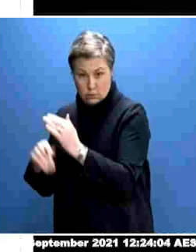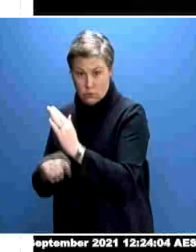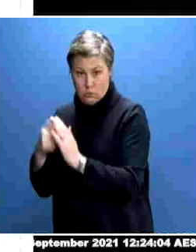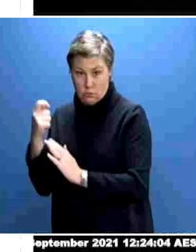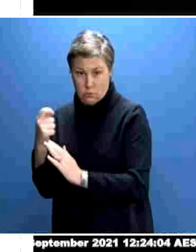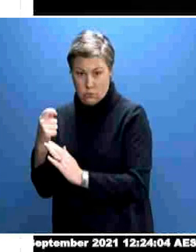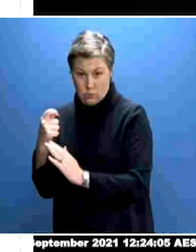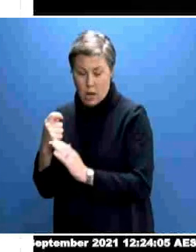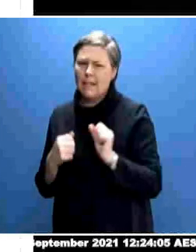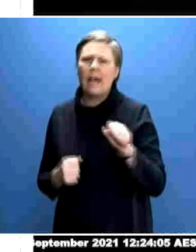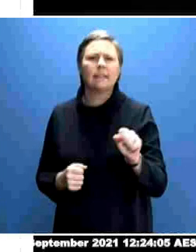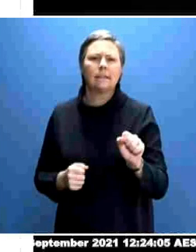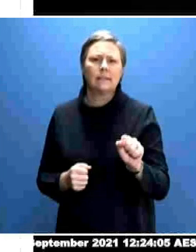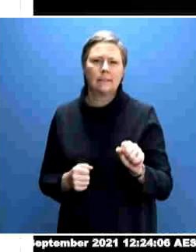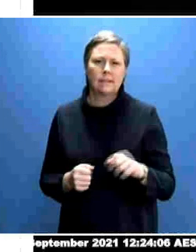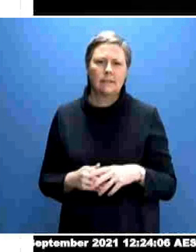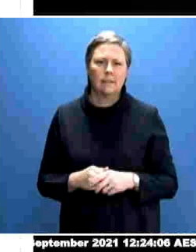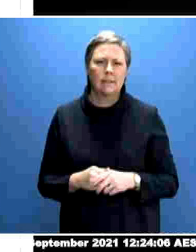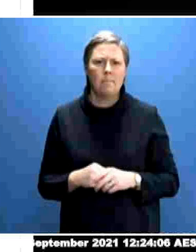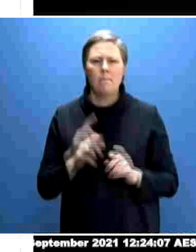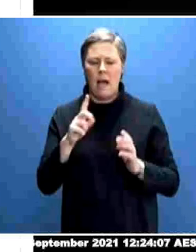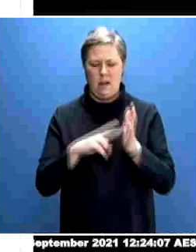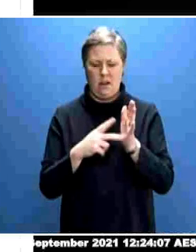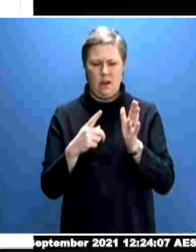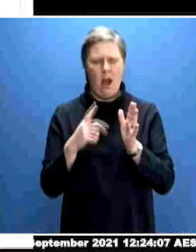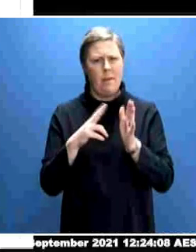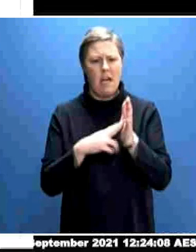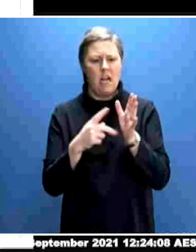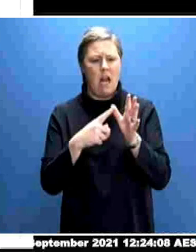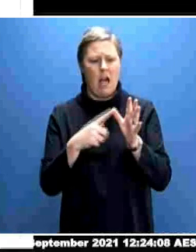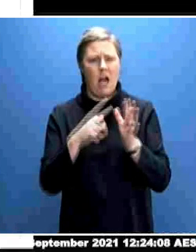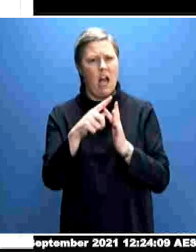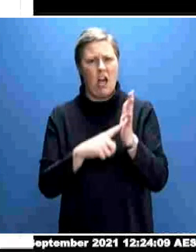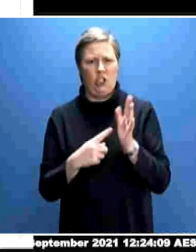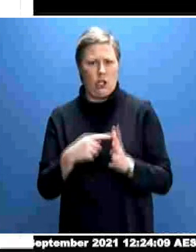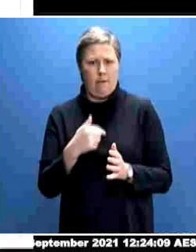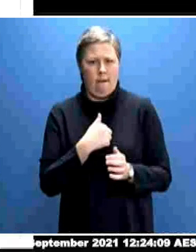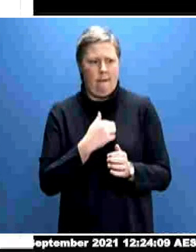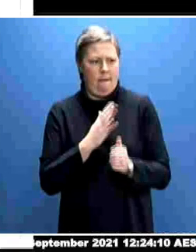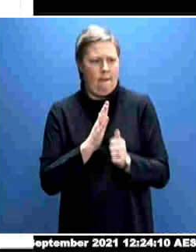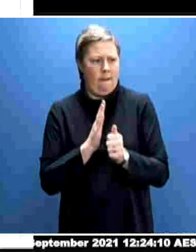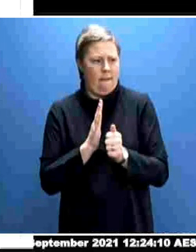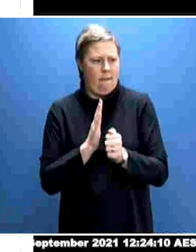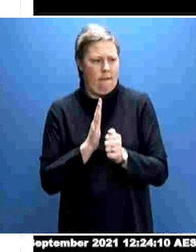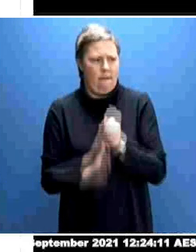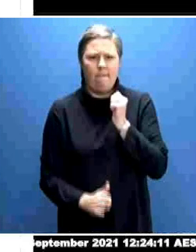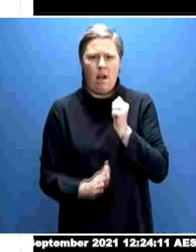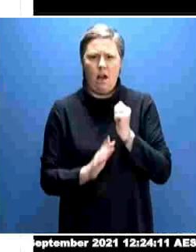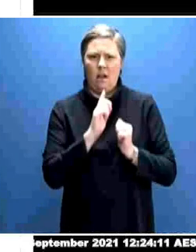That's correct. It's not NAAJA's position that such a regime shouldn't exist at all.